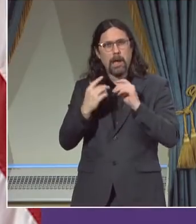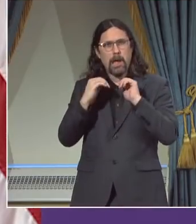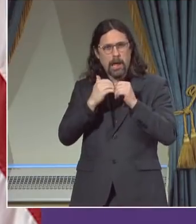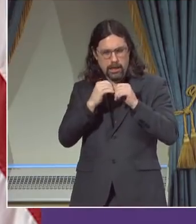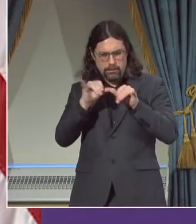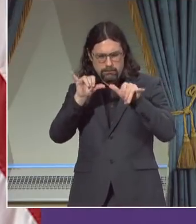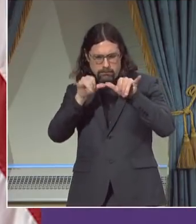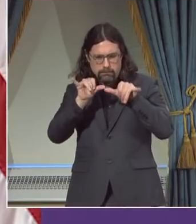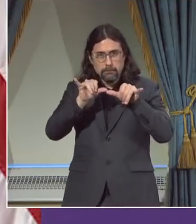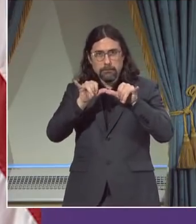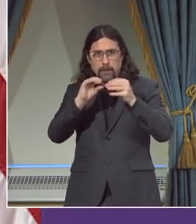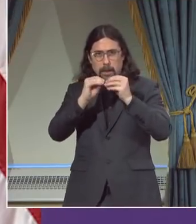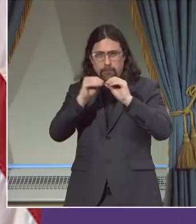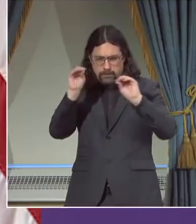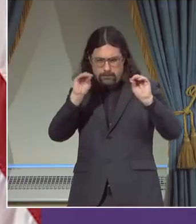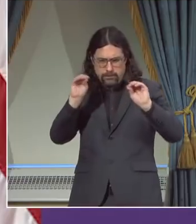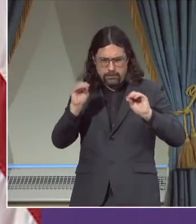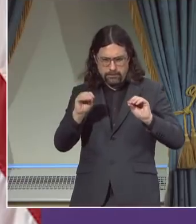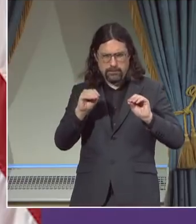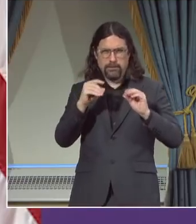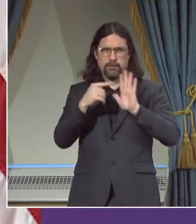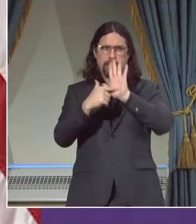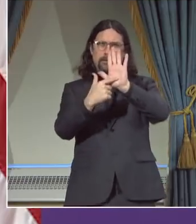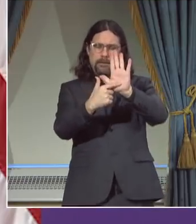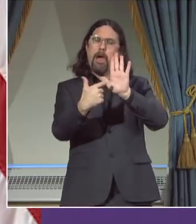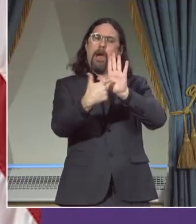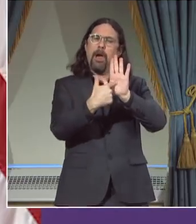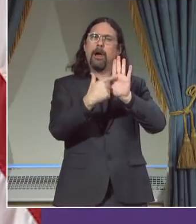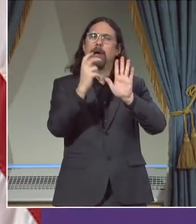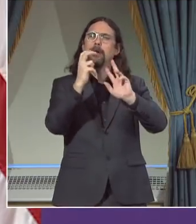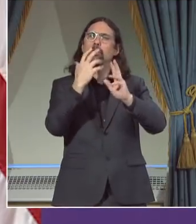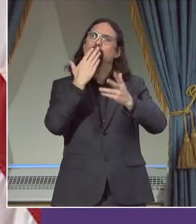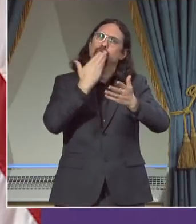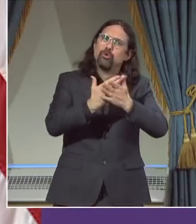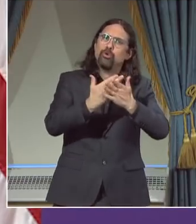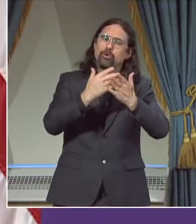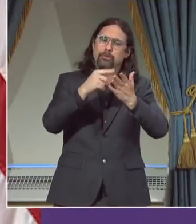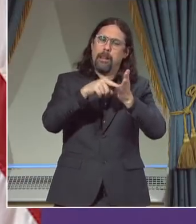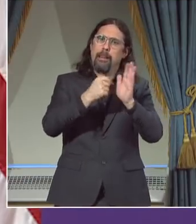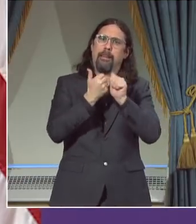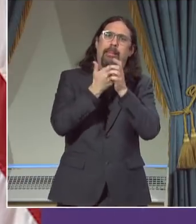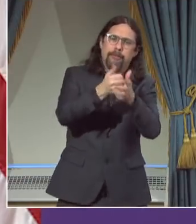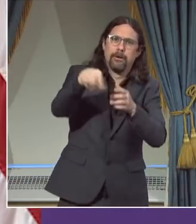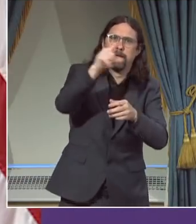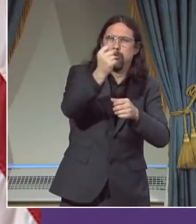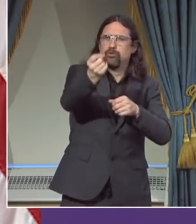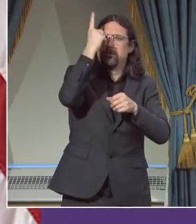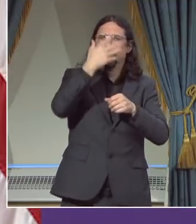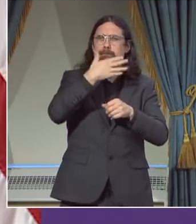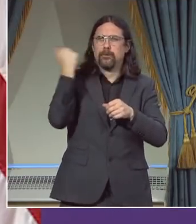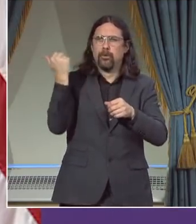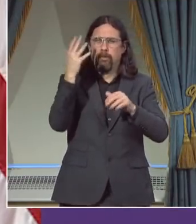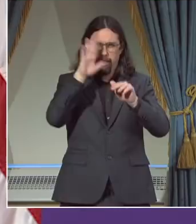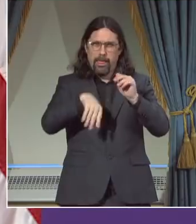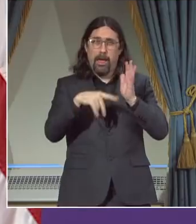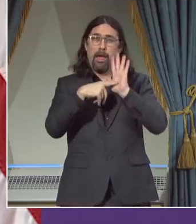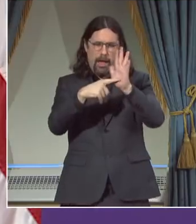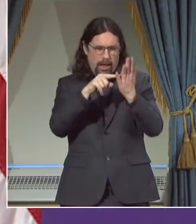GIVE YOU BETTER, MORE CONSISTENT IONFRMATION. THE MORE WE CAN DETERMINE WILL BE ACTUALLY CONSISTENT, ACCURATE, THAT WE